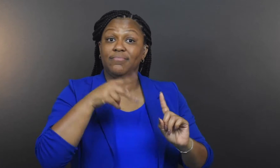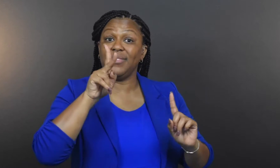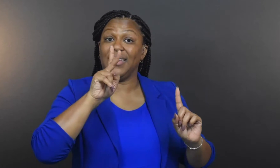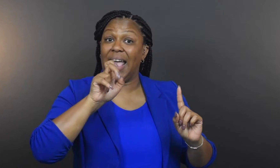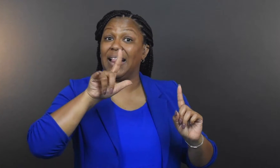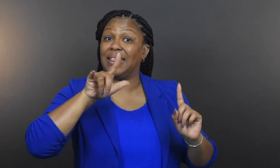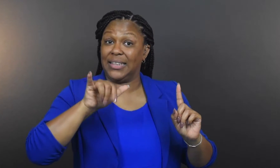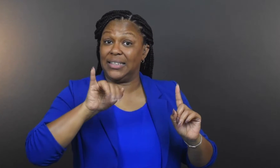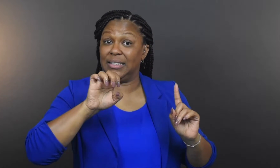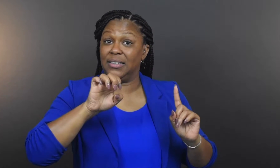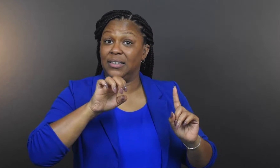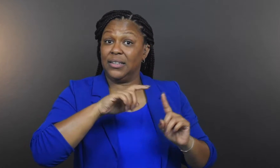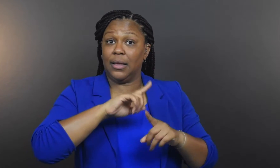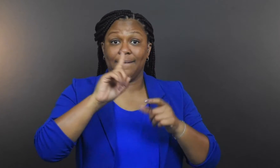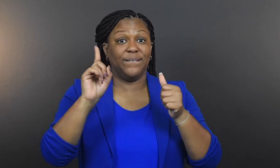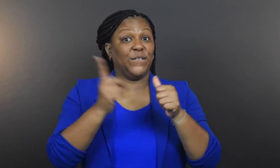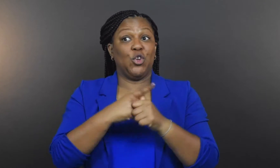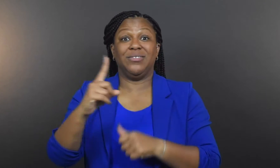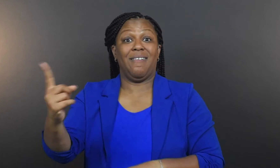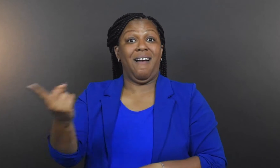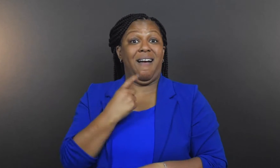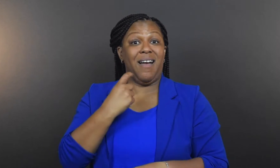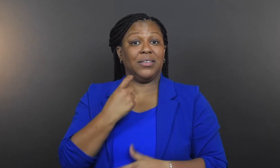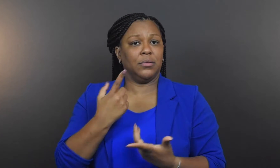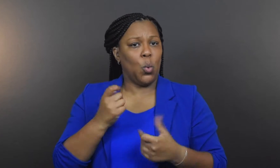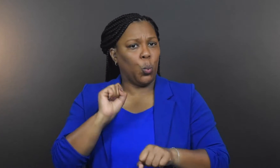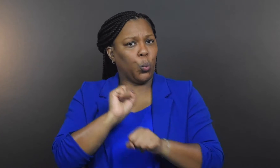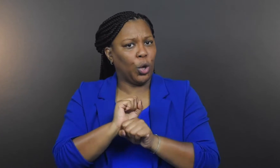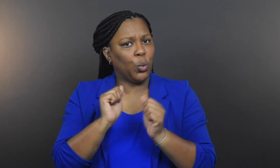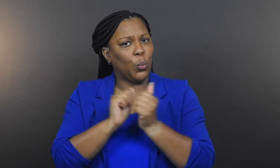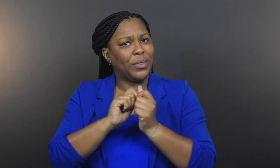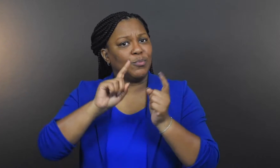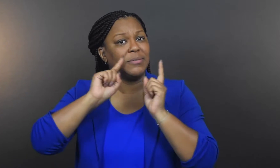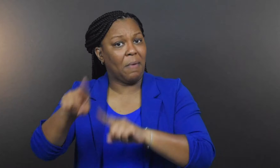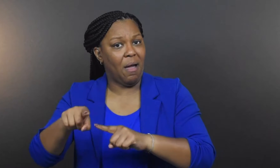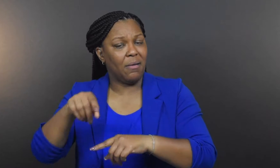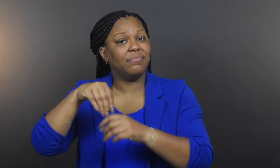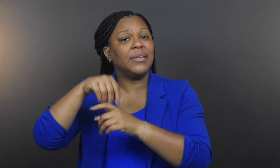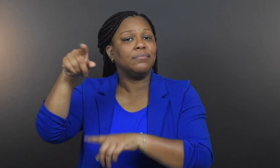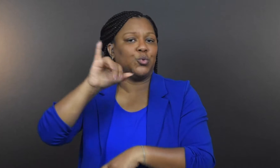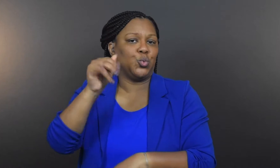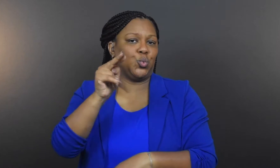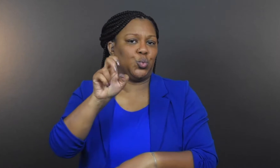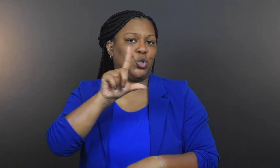When Kellie was first asked to work on the response in June 2020, she had no doubt about